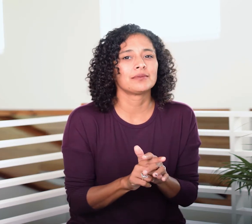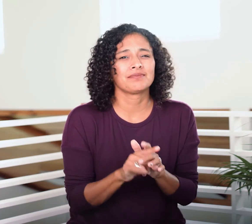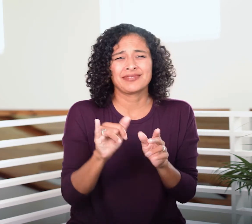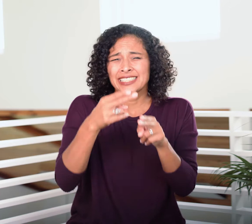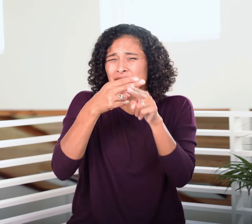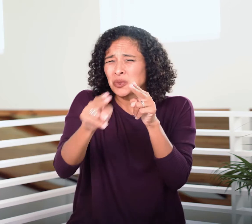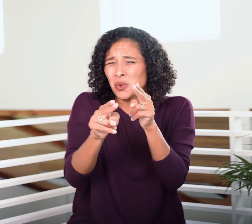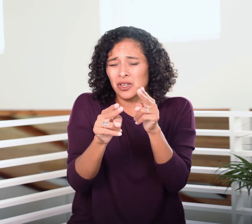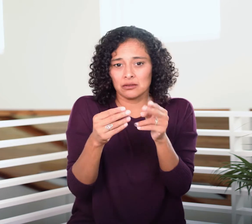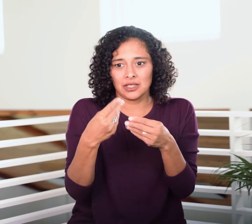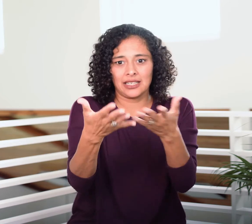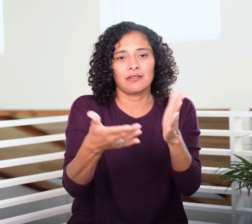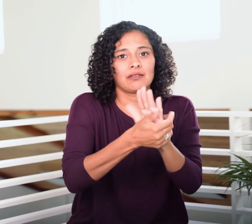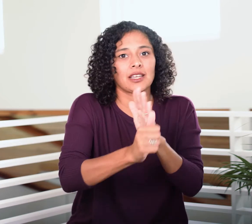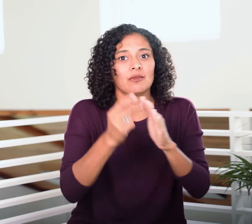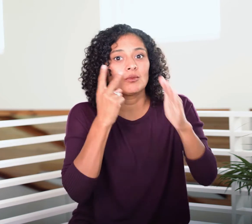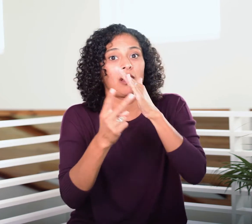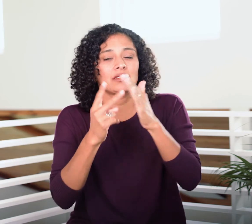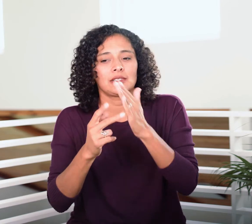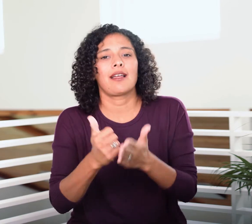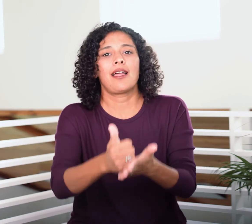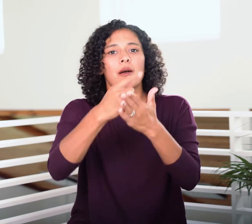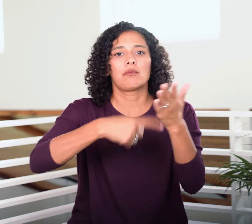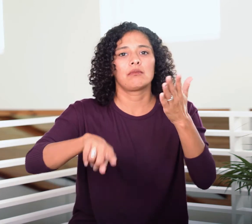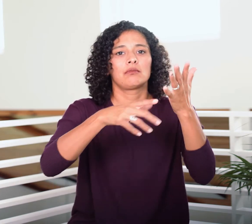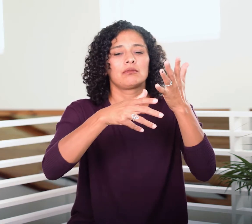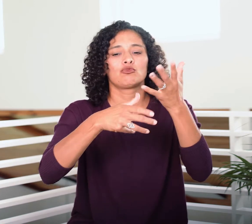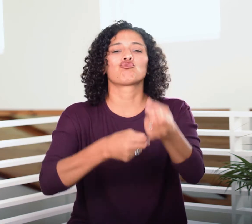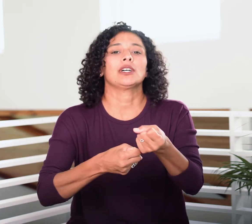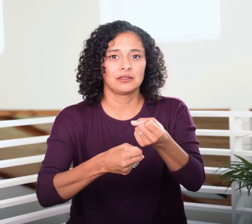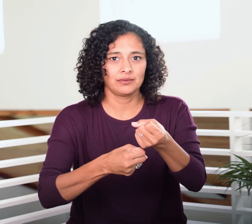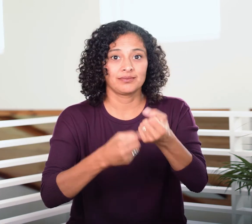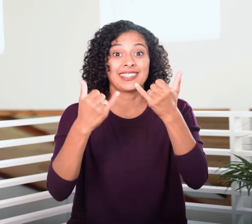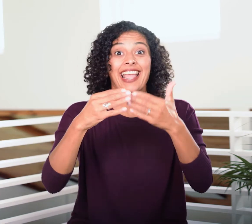This brief moment of prophecy helps establish trust, and now